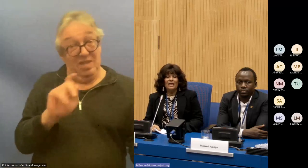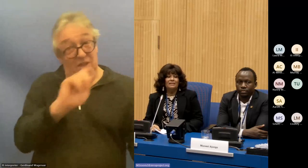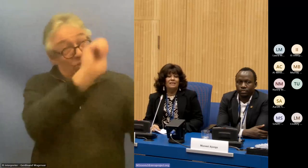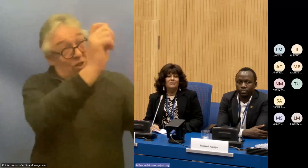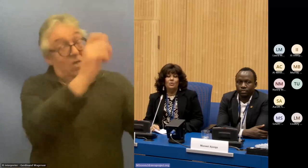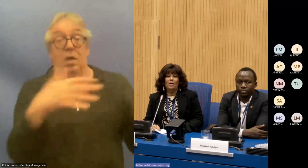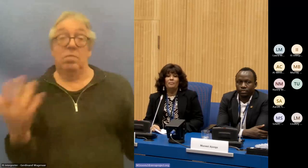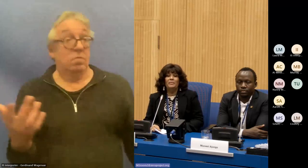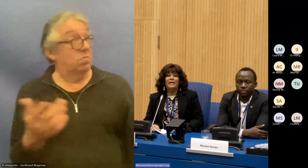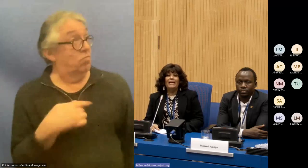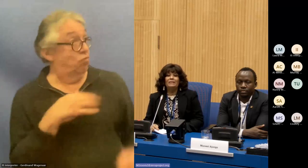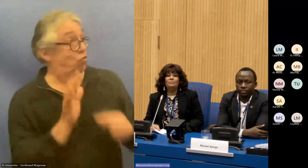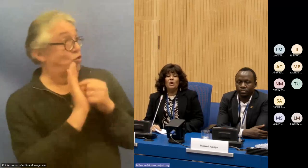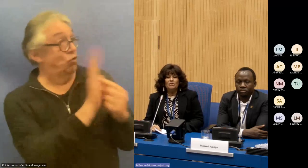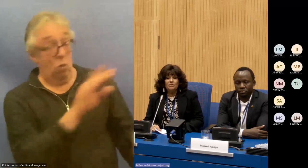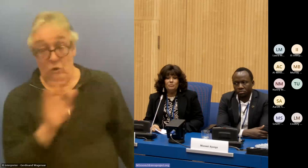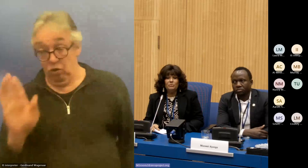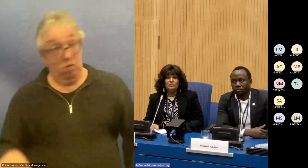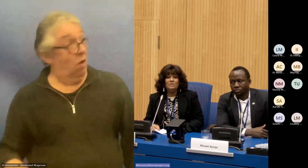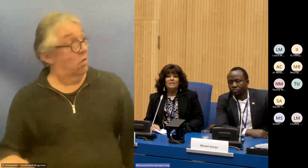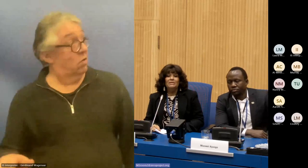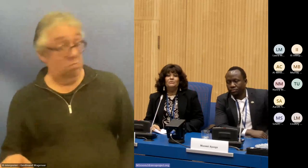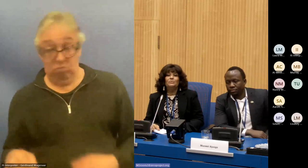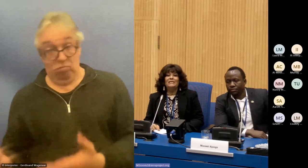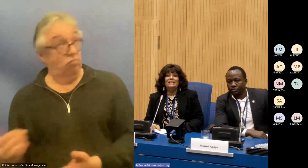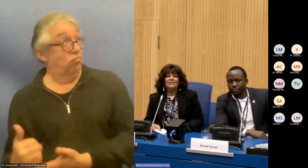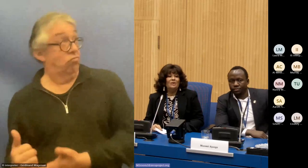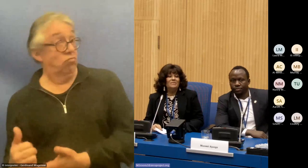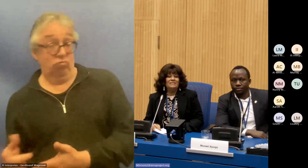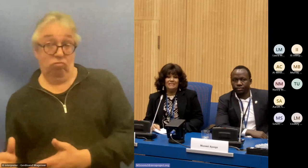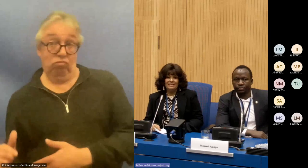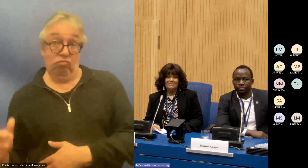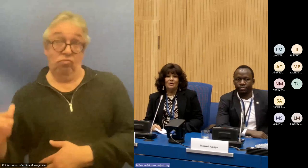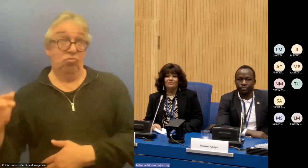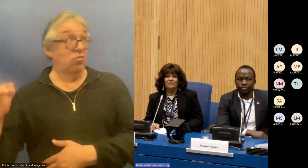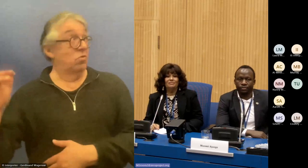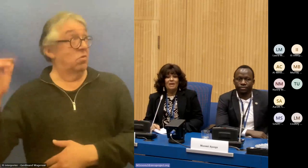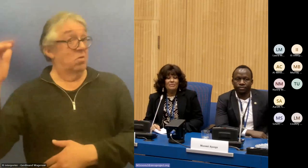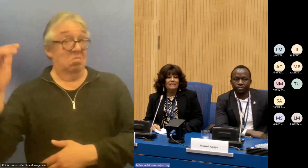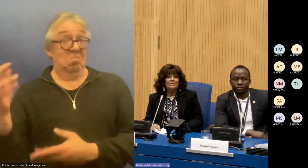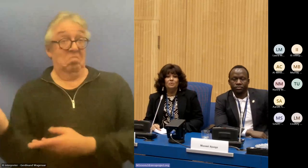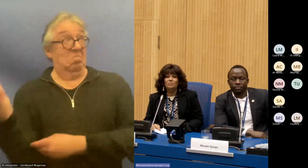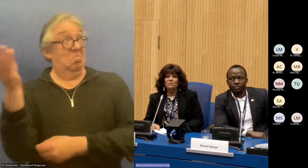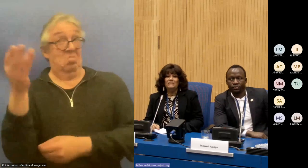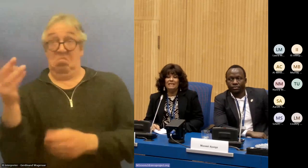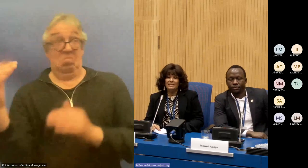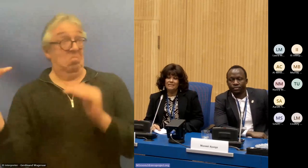child can grow up and contribute to the economic status of the family, the community and the